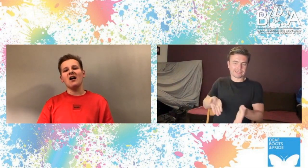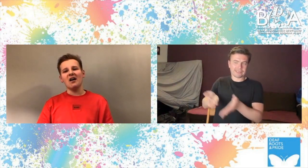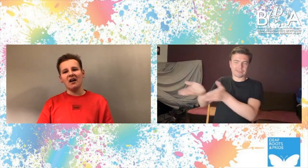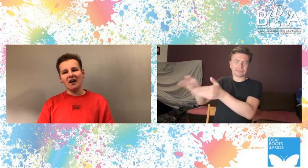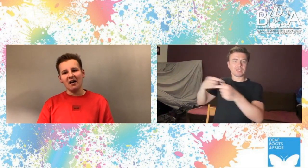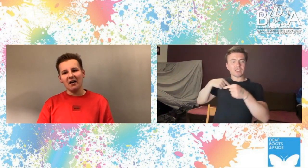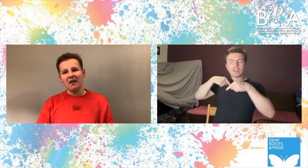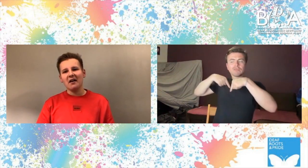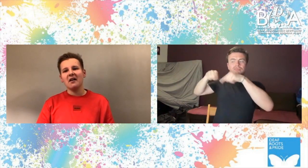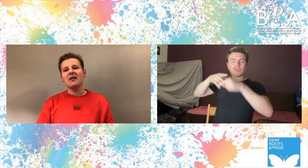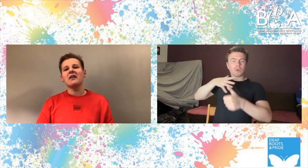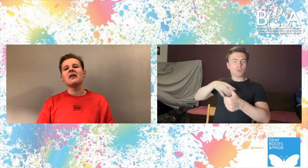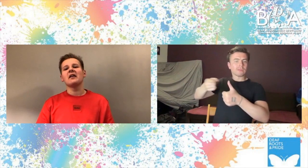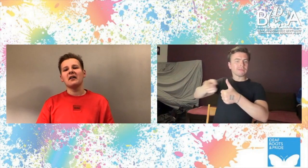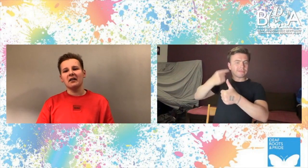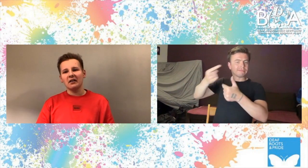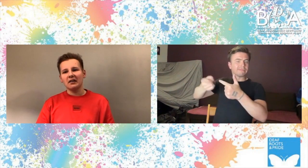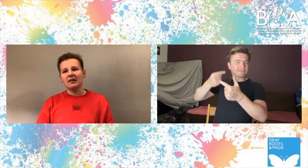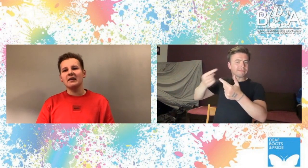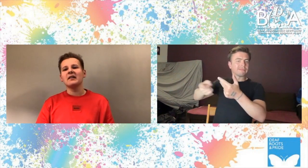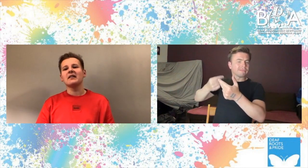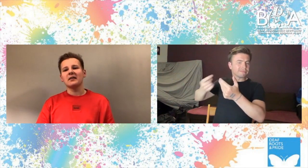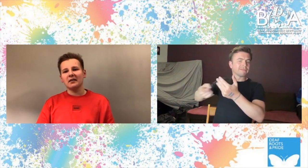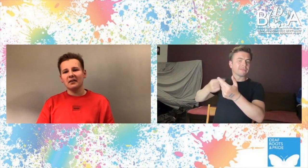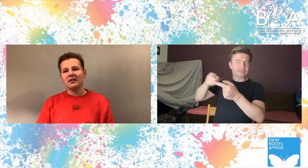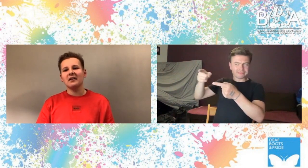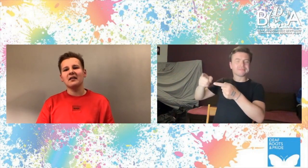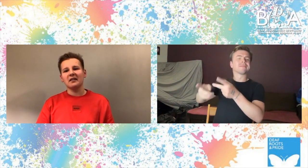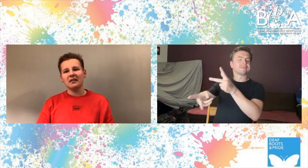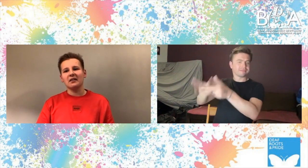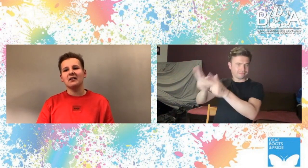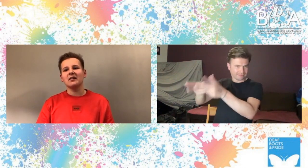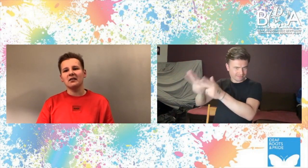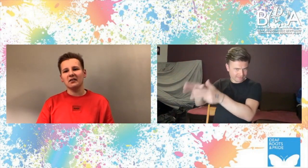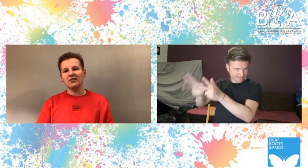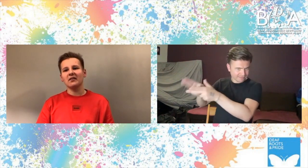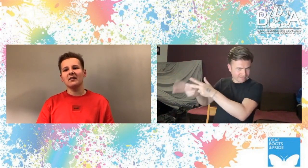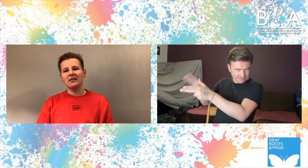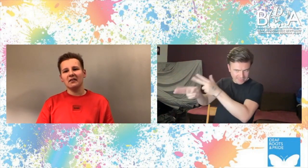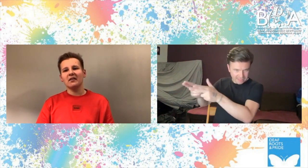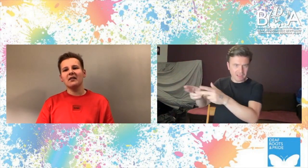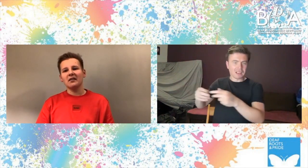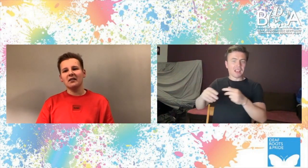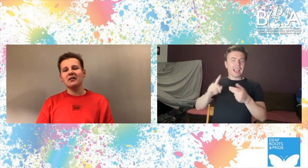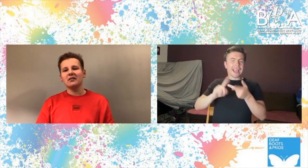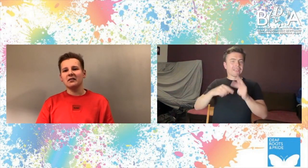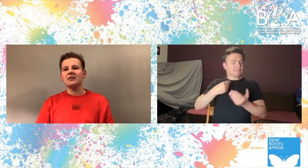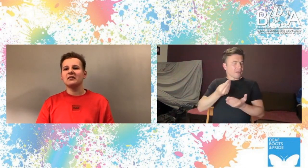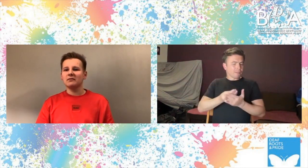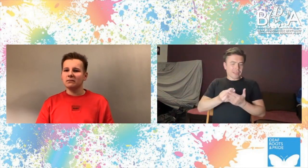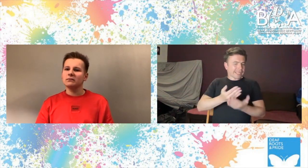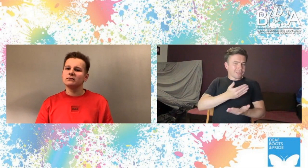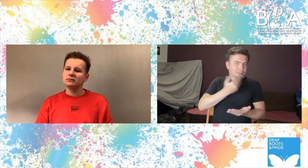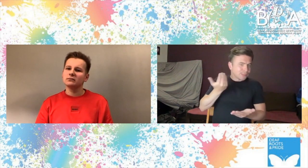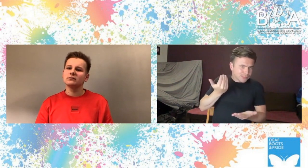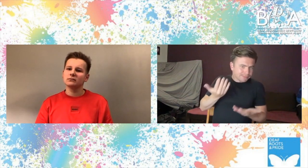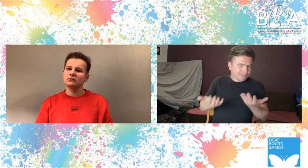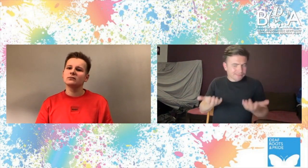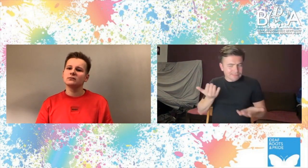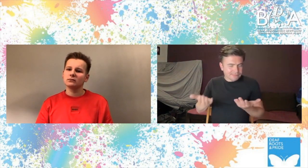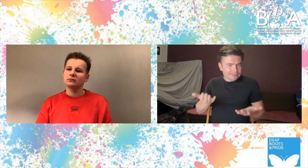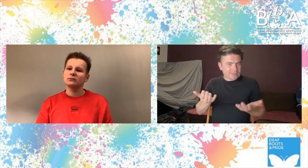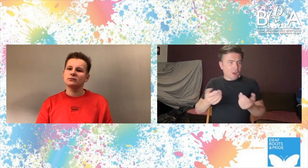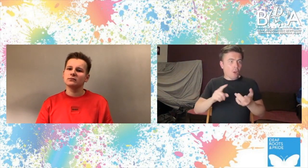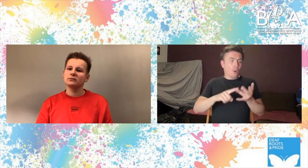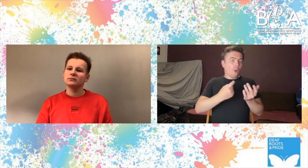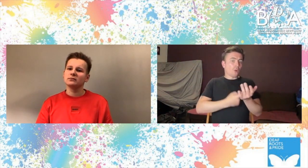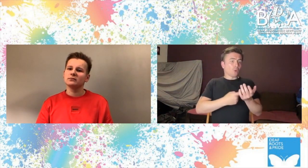else to do the edit and I will direct them. If I don’t have the money left, or if I have